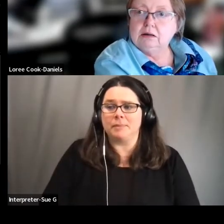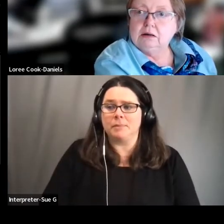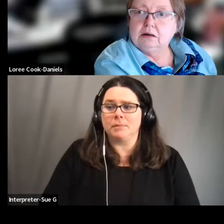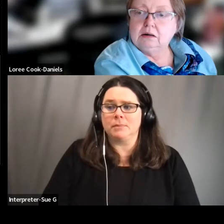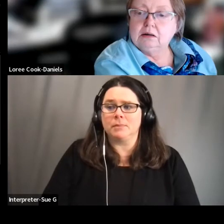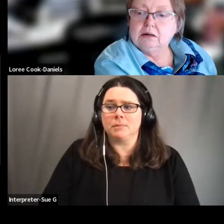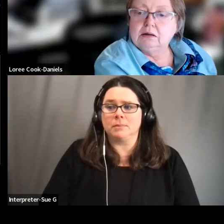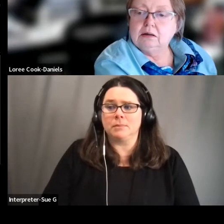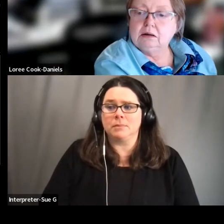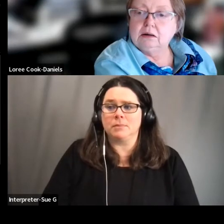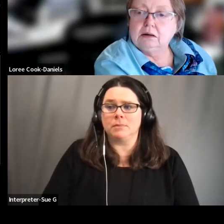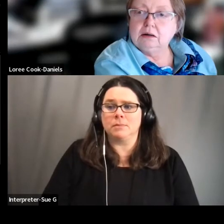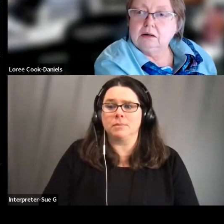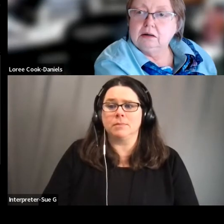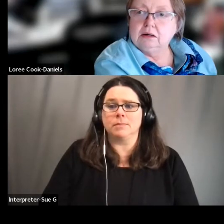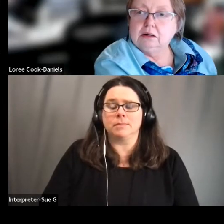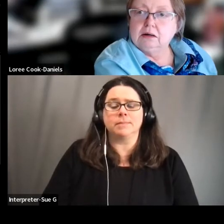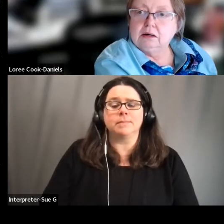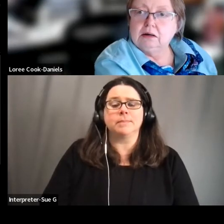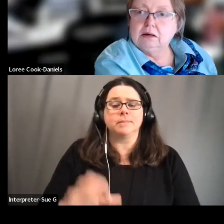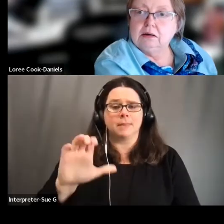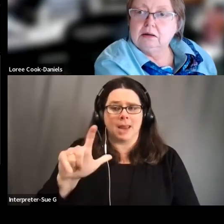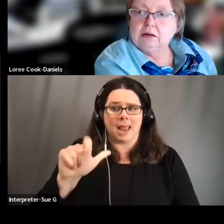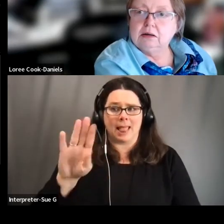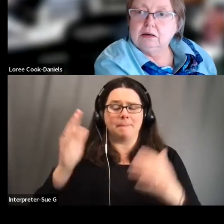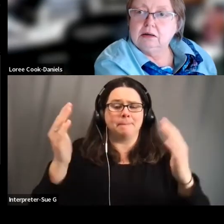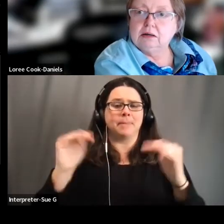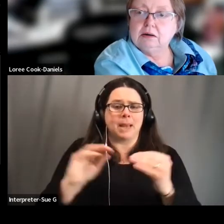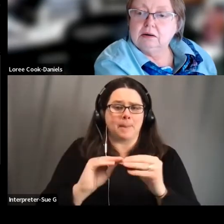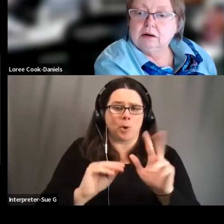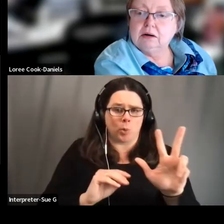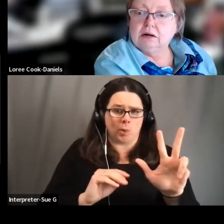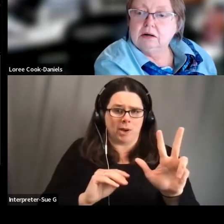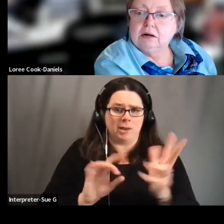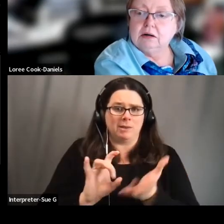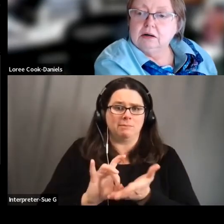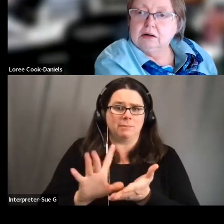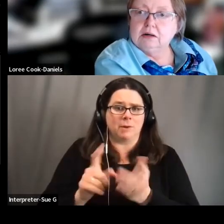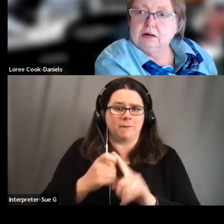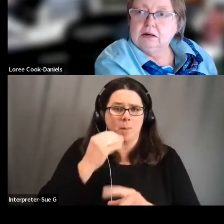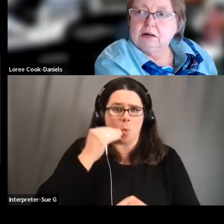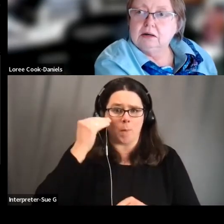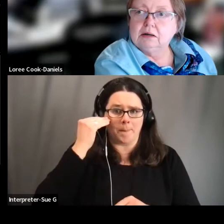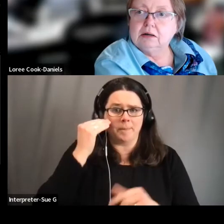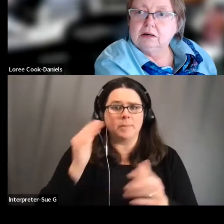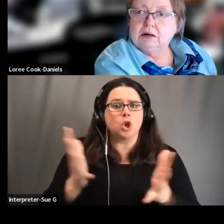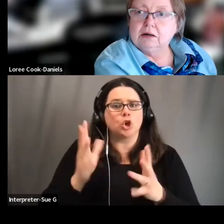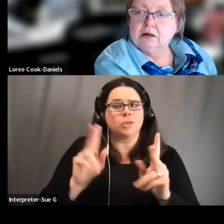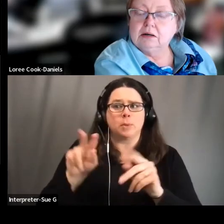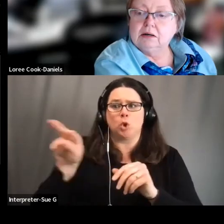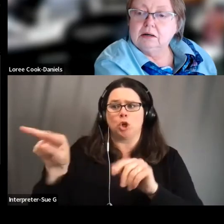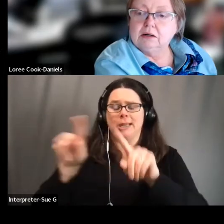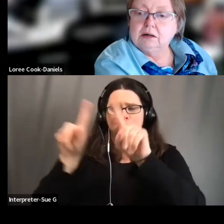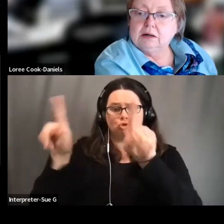And so Caleb has moved us on to number three which is expulsion from home. So I encourage folks to look at the screen as well